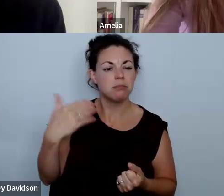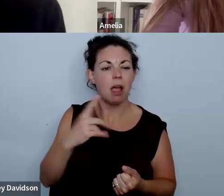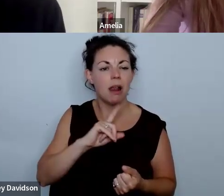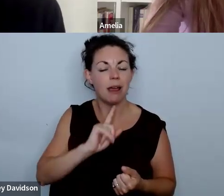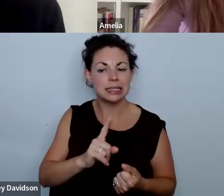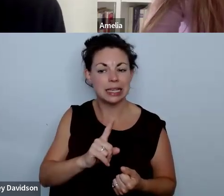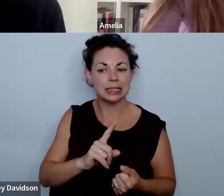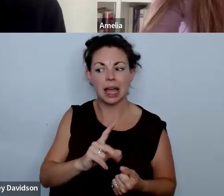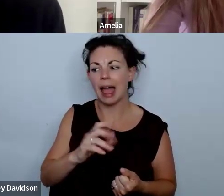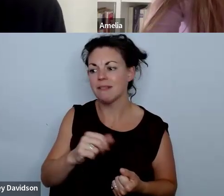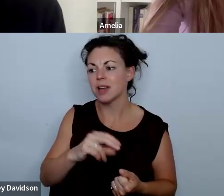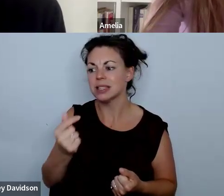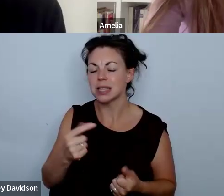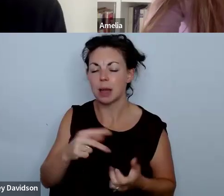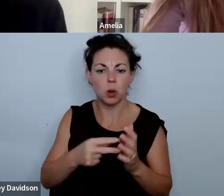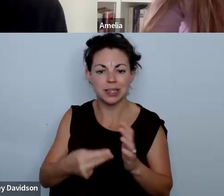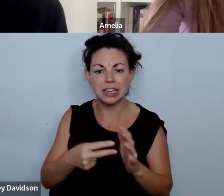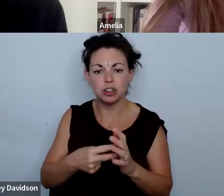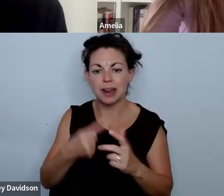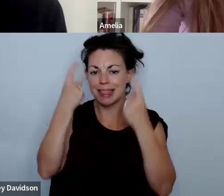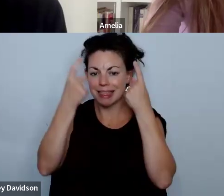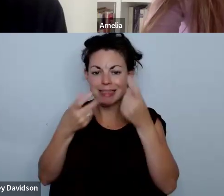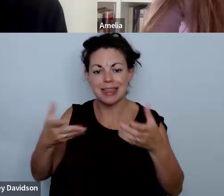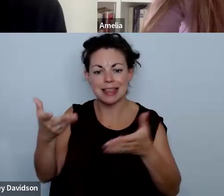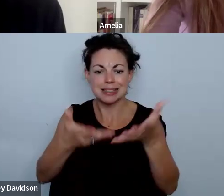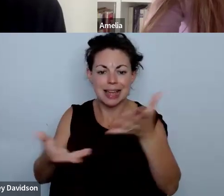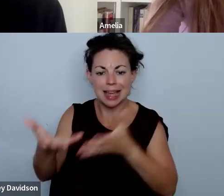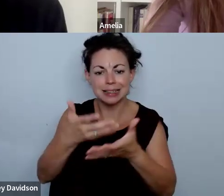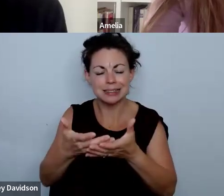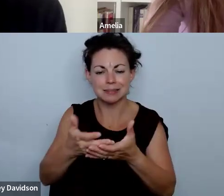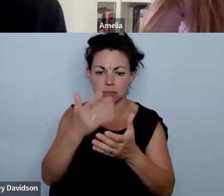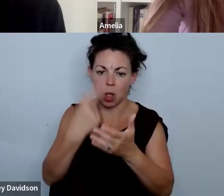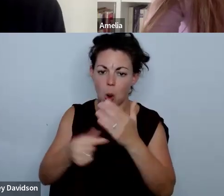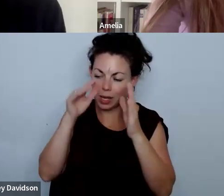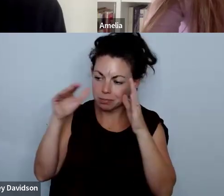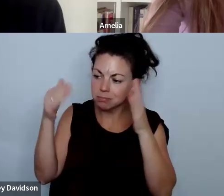right? So there's, like, the health sector, but within, within that, there might be the sort of, I don't know, the